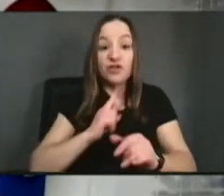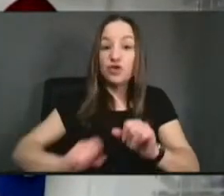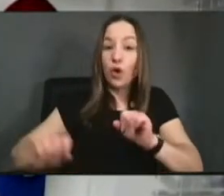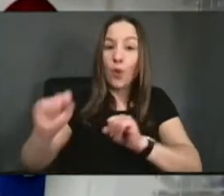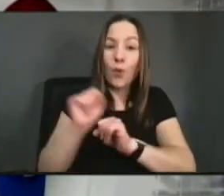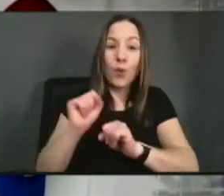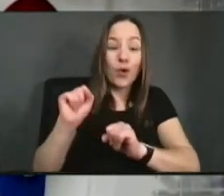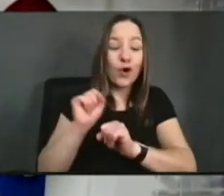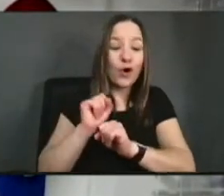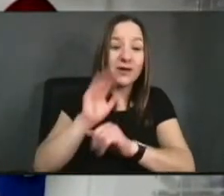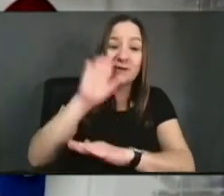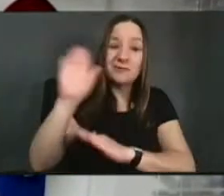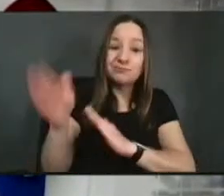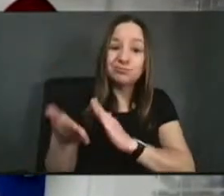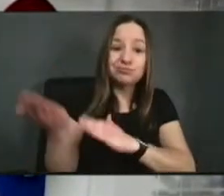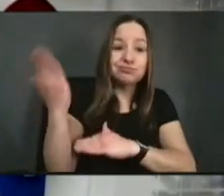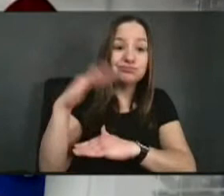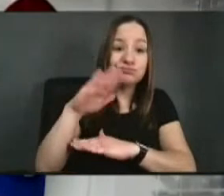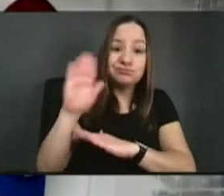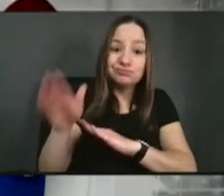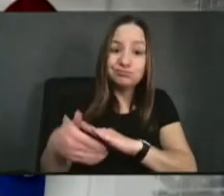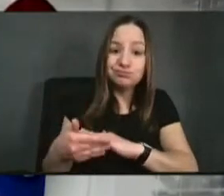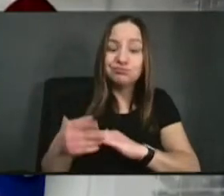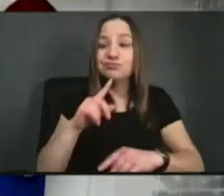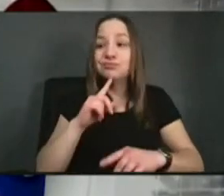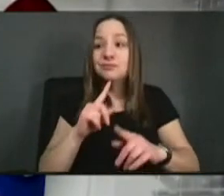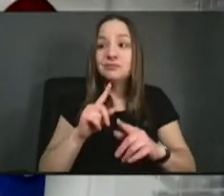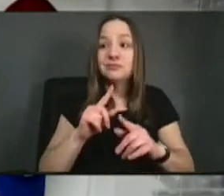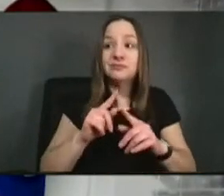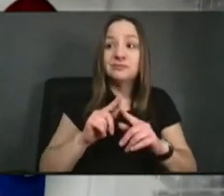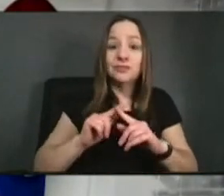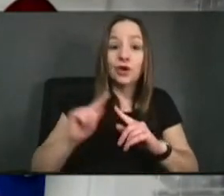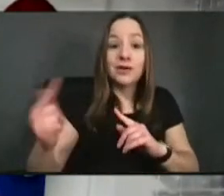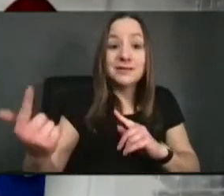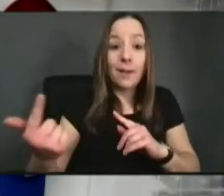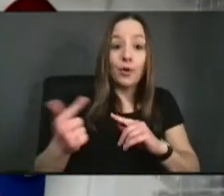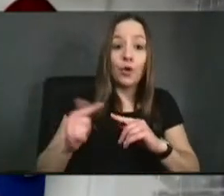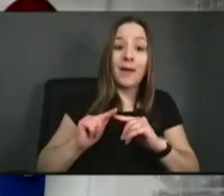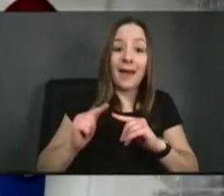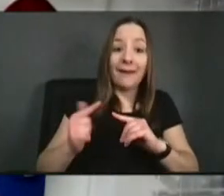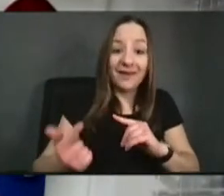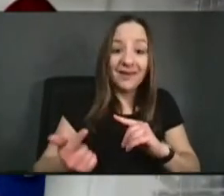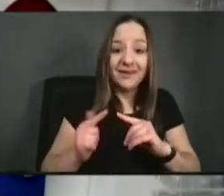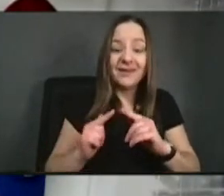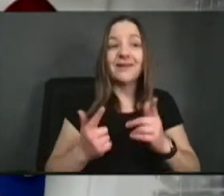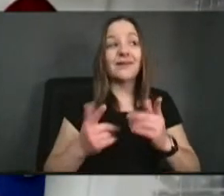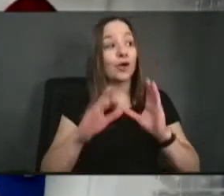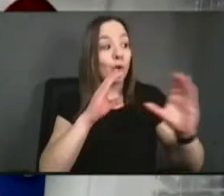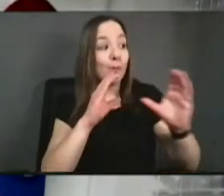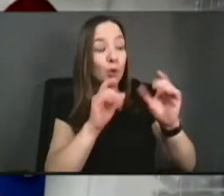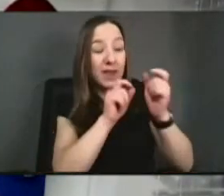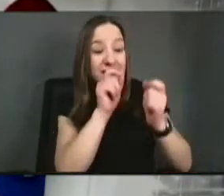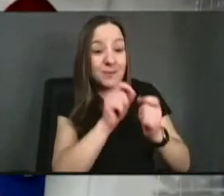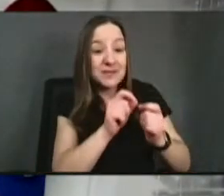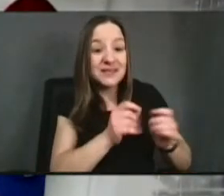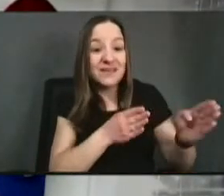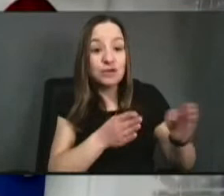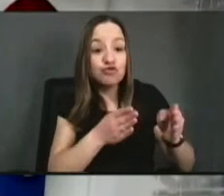have our supervisors working around the clock, um, really double backing, uh,